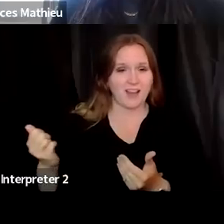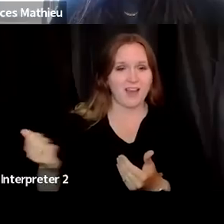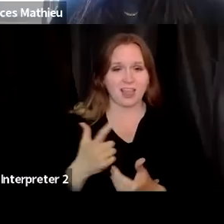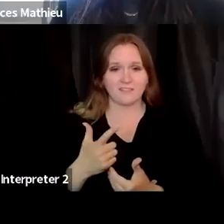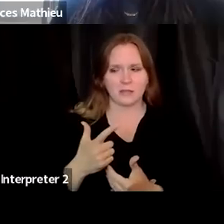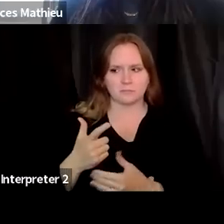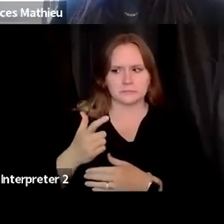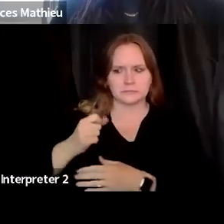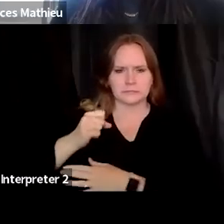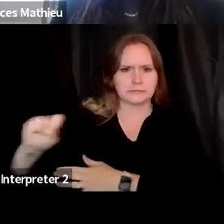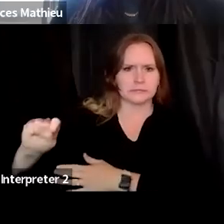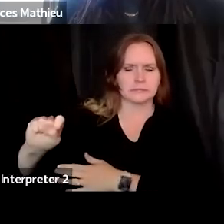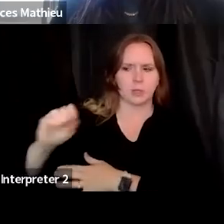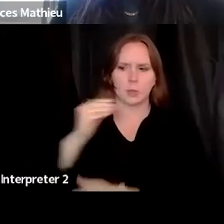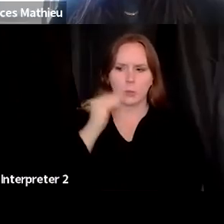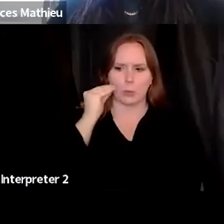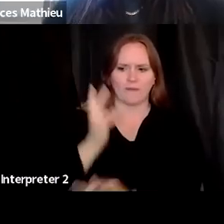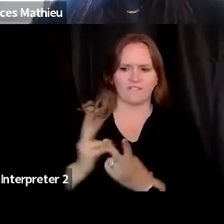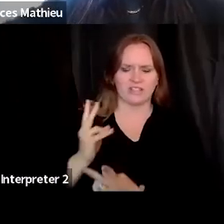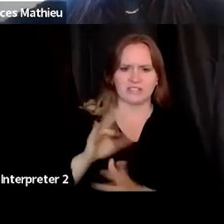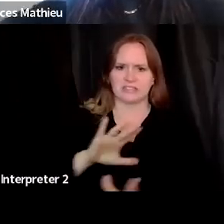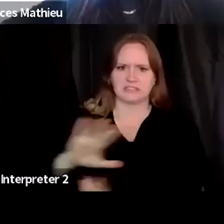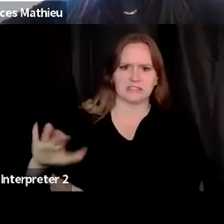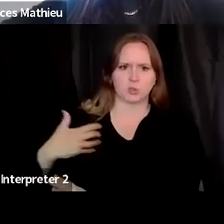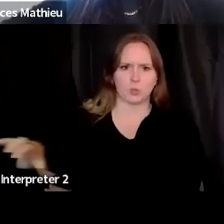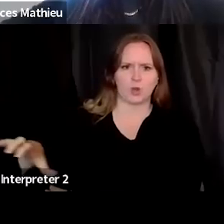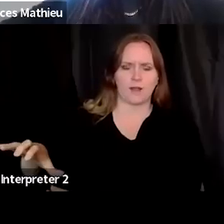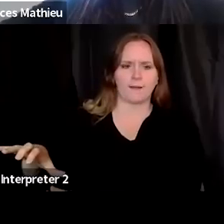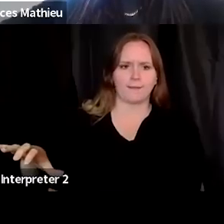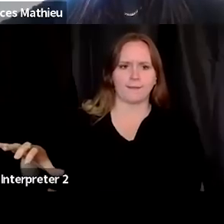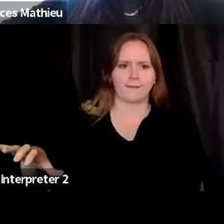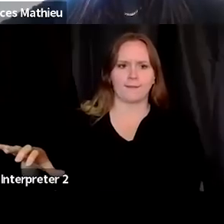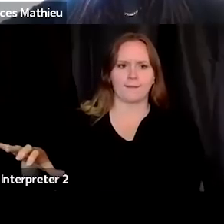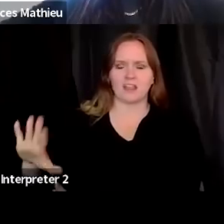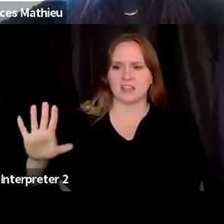and maybe they haven't had anybody in their living space for decades,